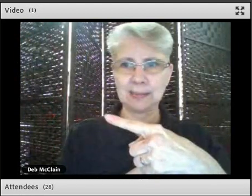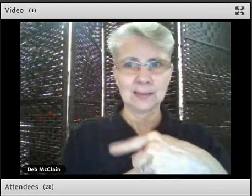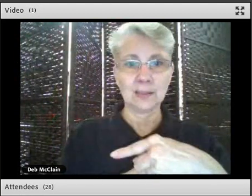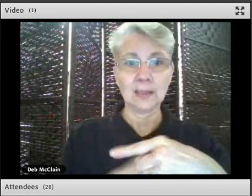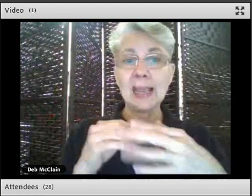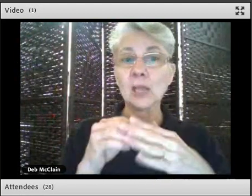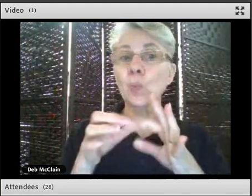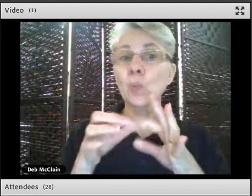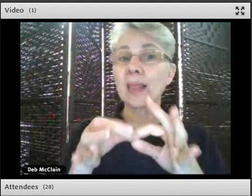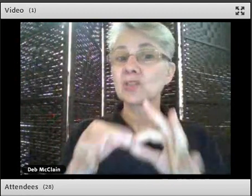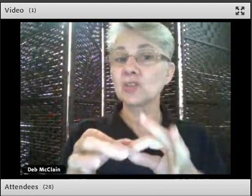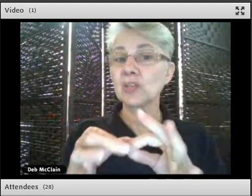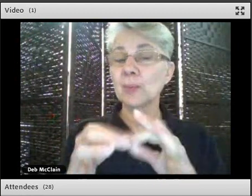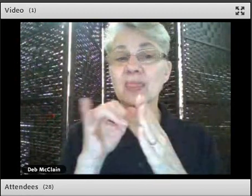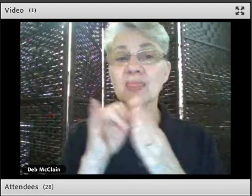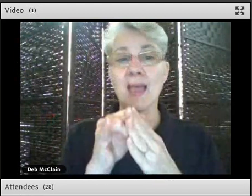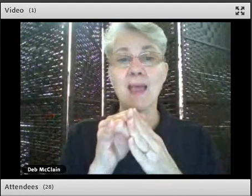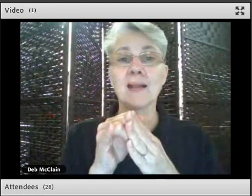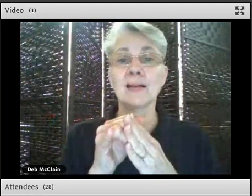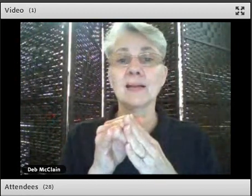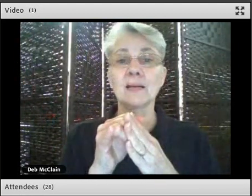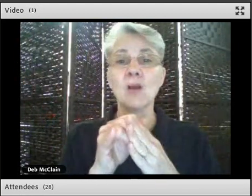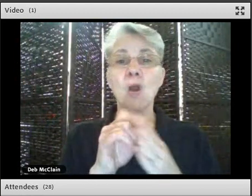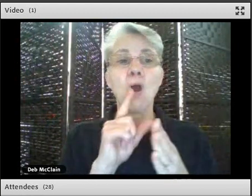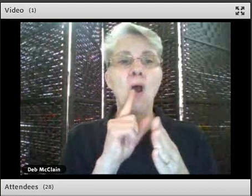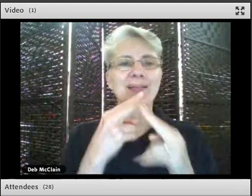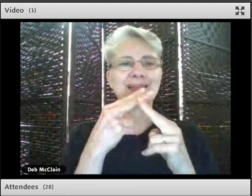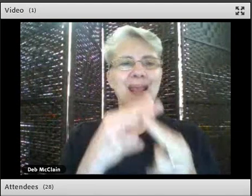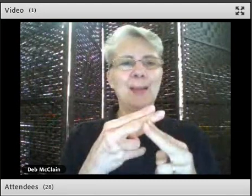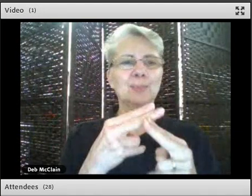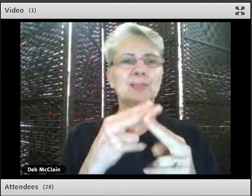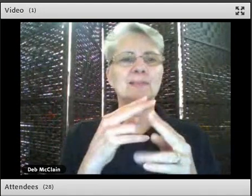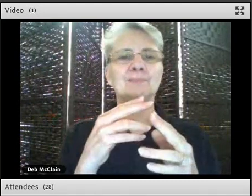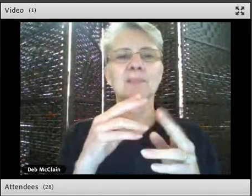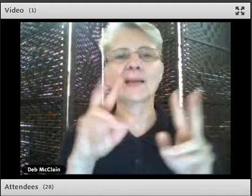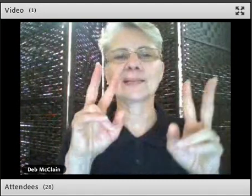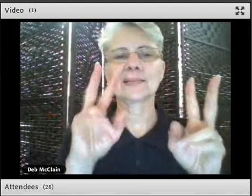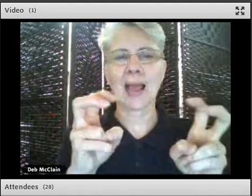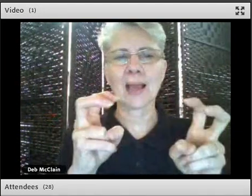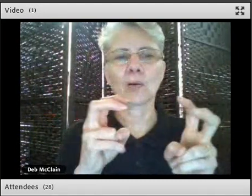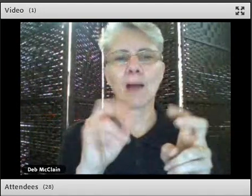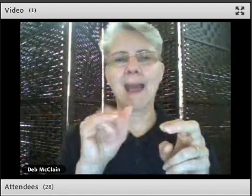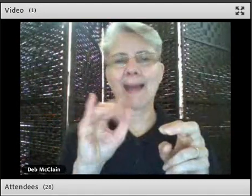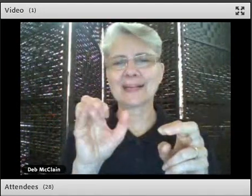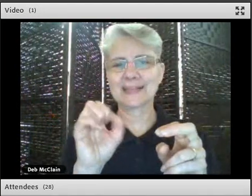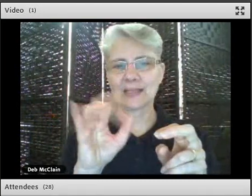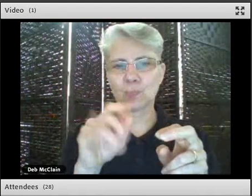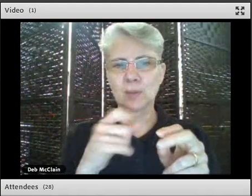that refer to another work or another expression of a work. And then we've got this link right here.